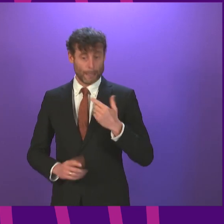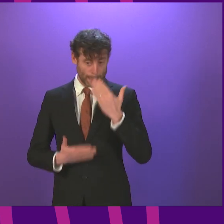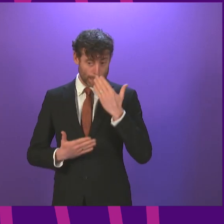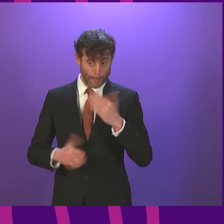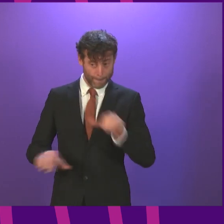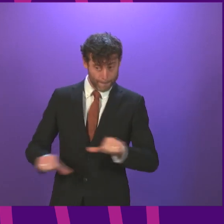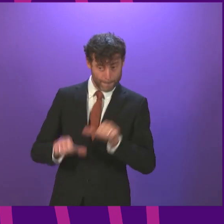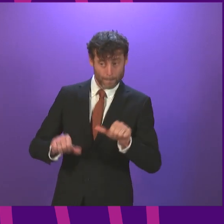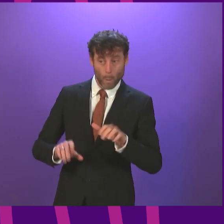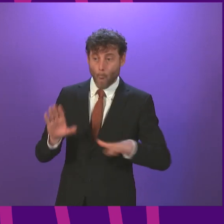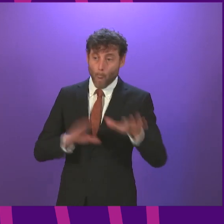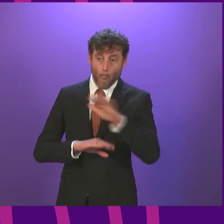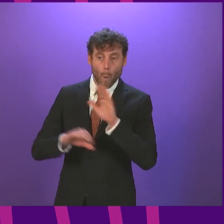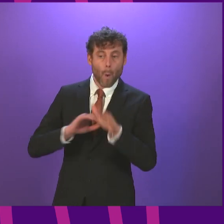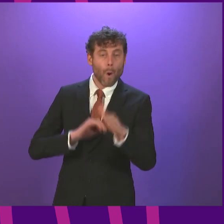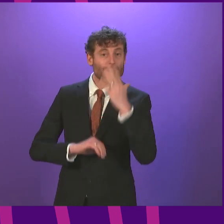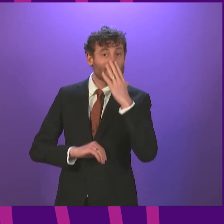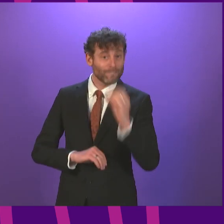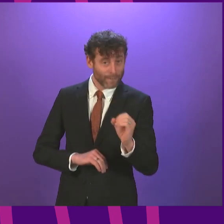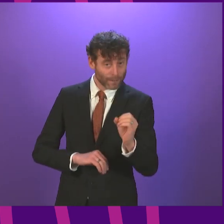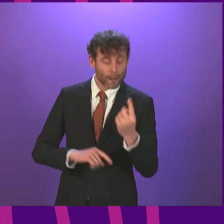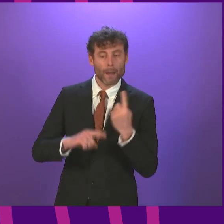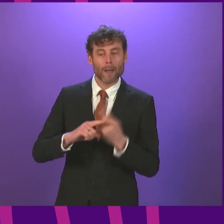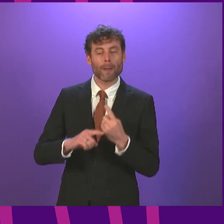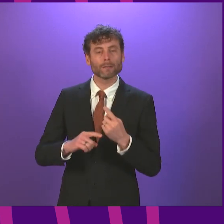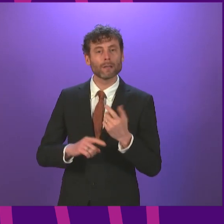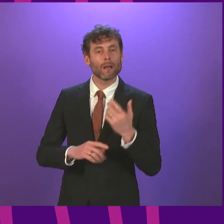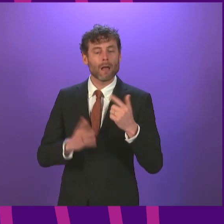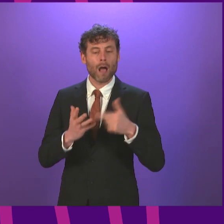carers and all adults with underlying health conditions by mid-April.